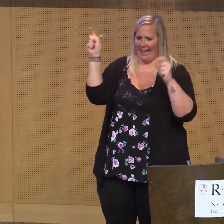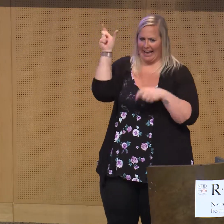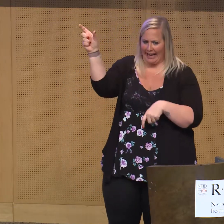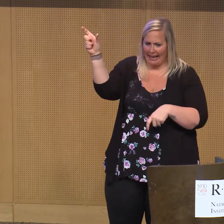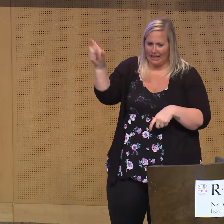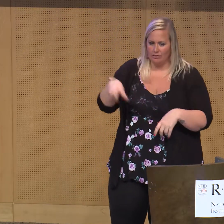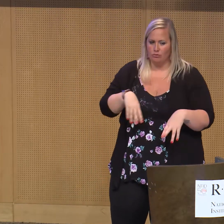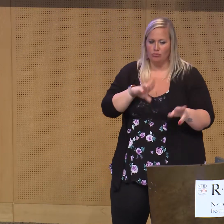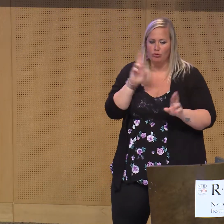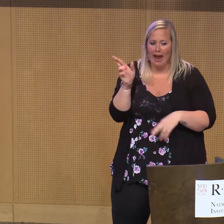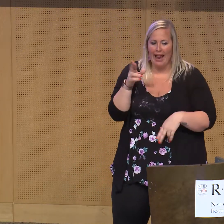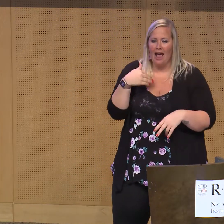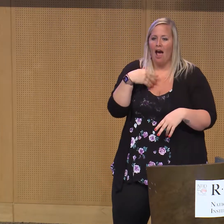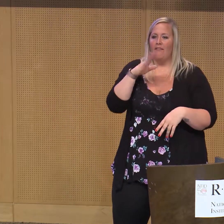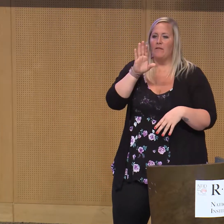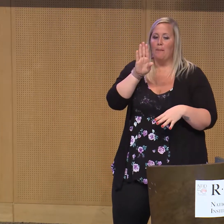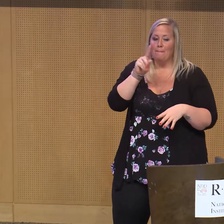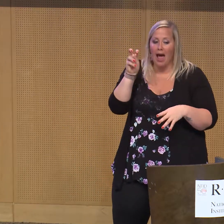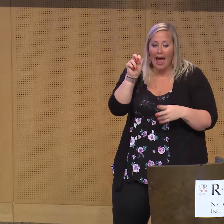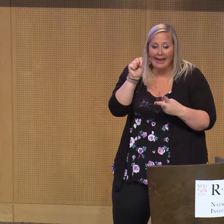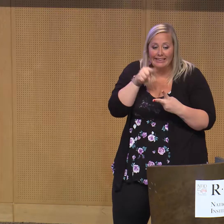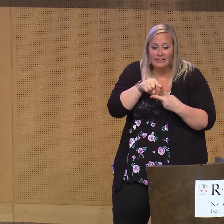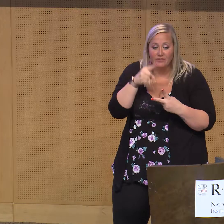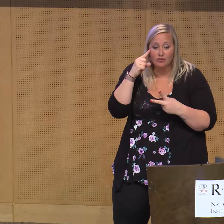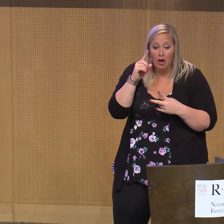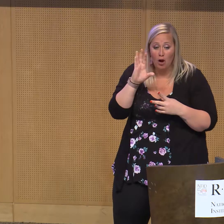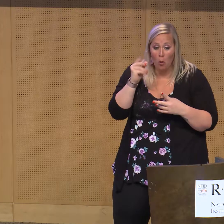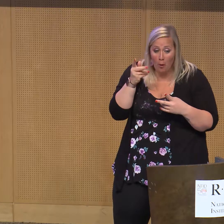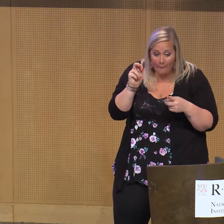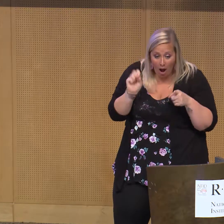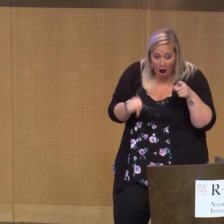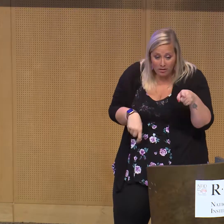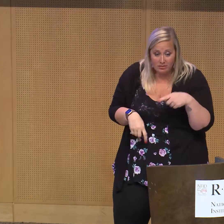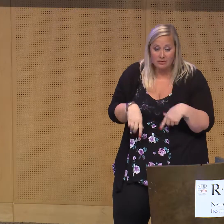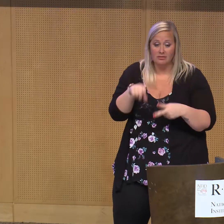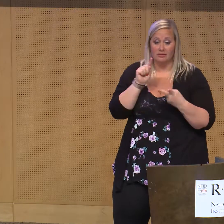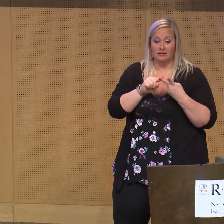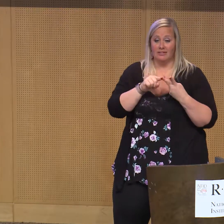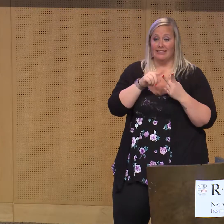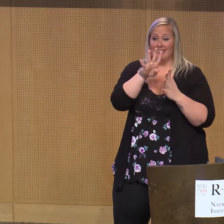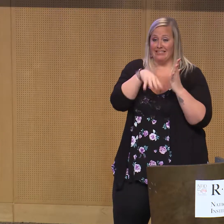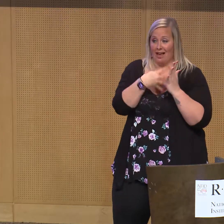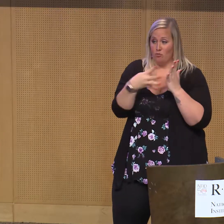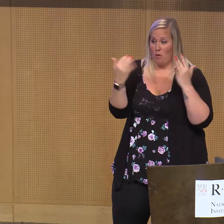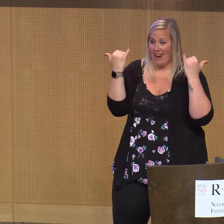The phone number has to be in a large font. There's a button to utilize a coupon.